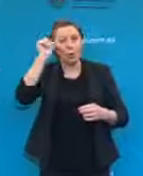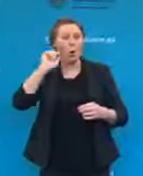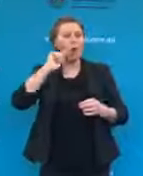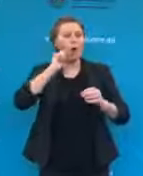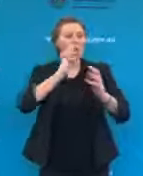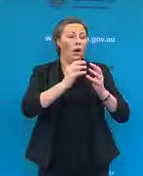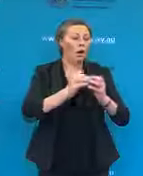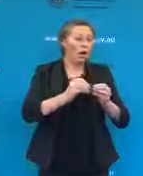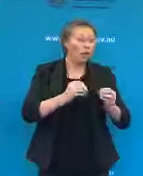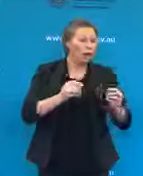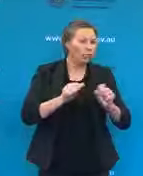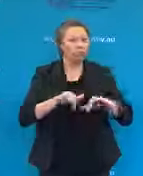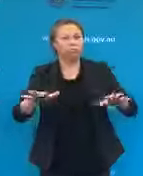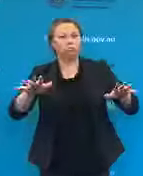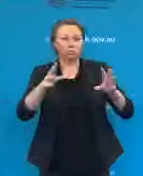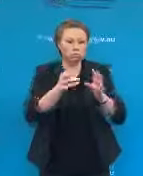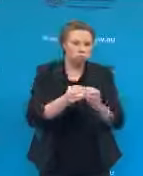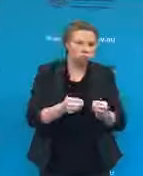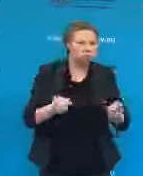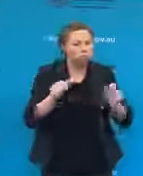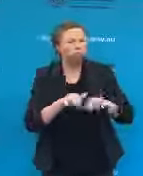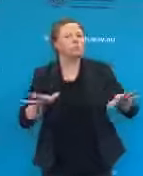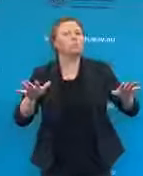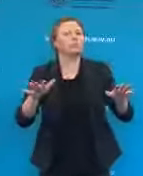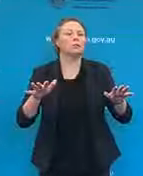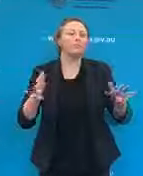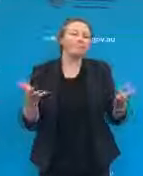there's no question about that, the rate of rise and the fact that it was